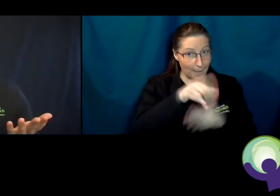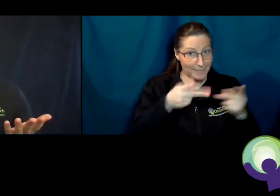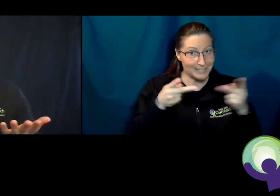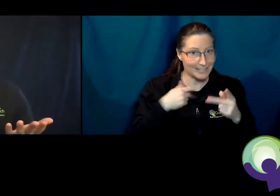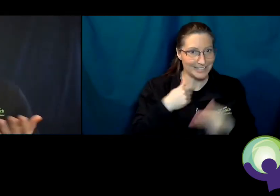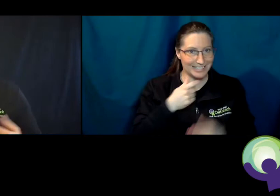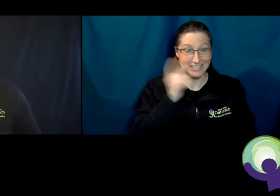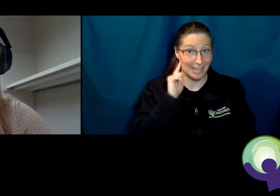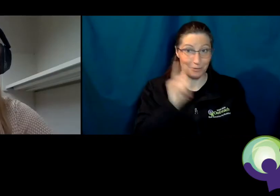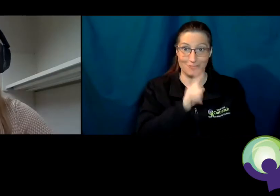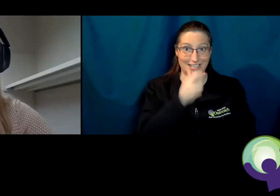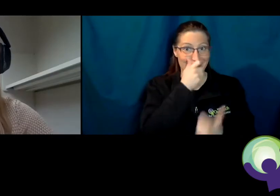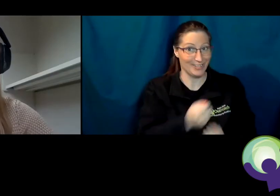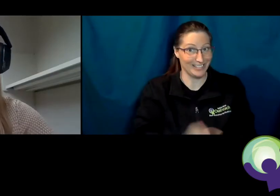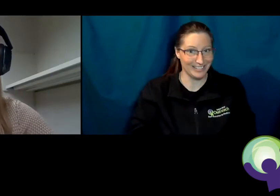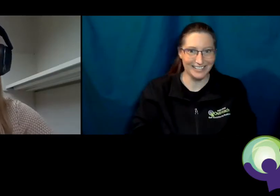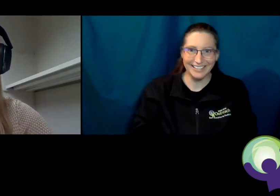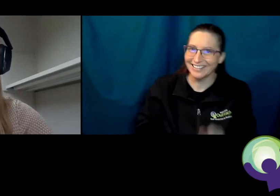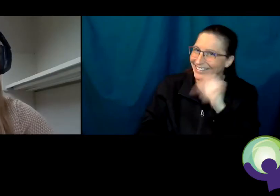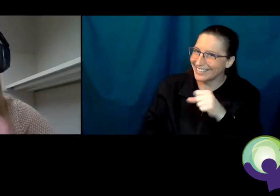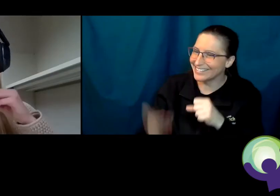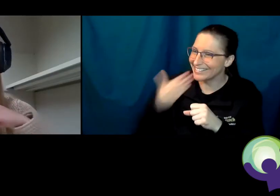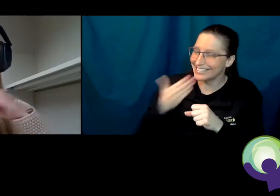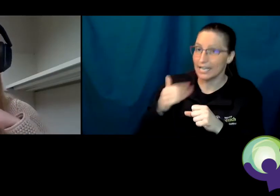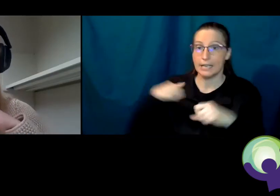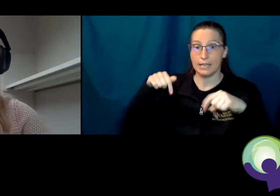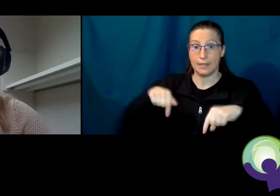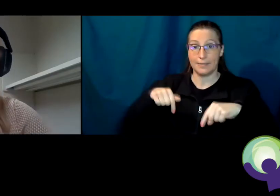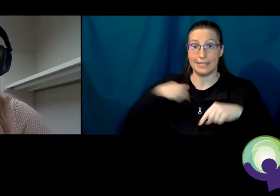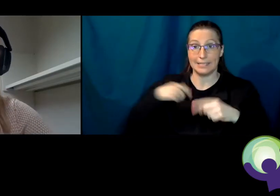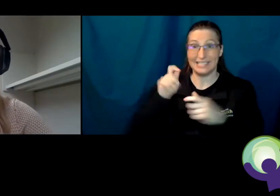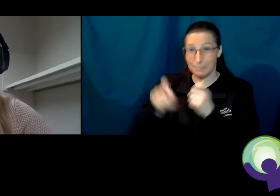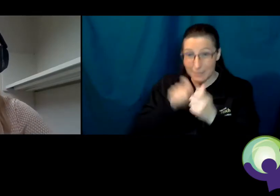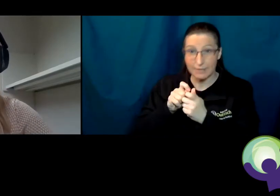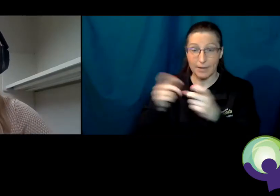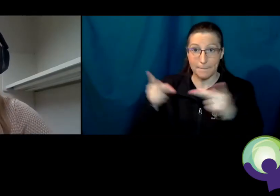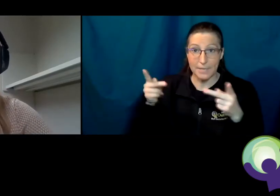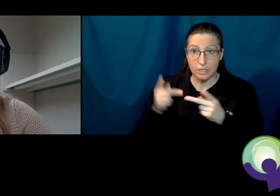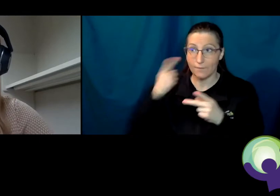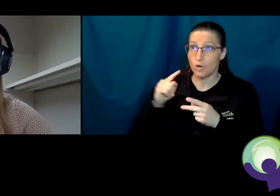Jordenne: Yes thank you I've been in this specific position for just about seven